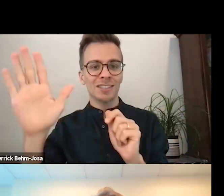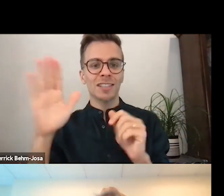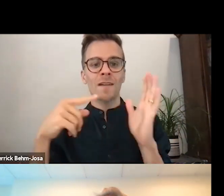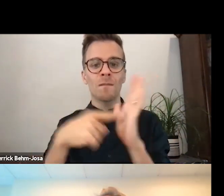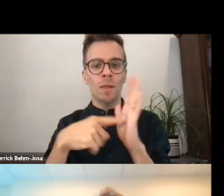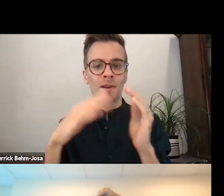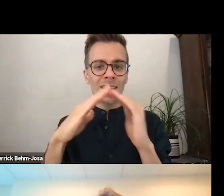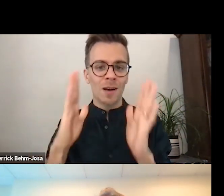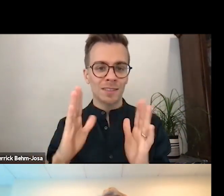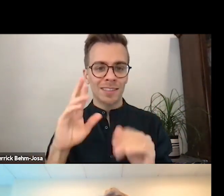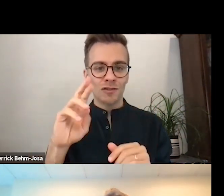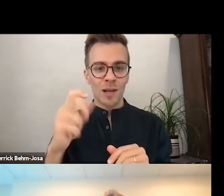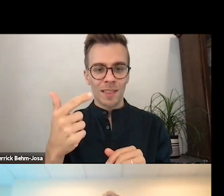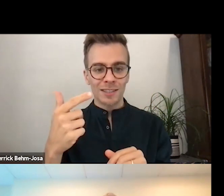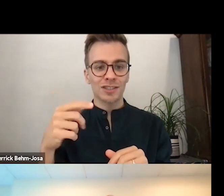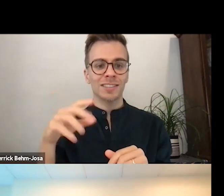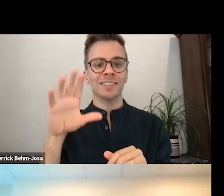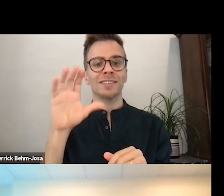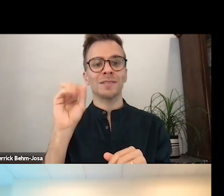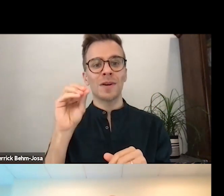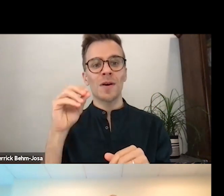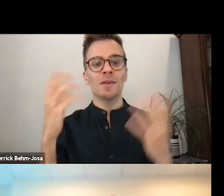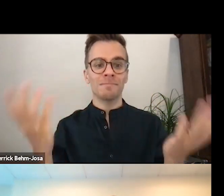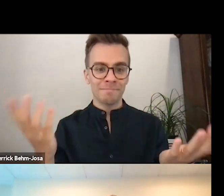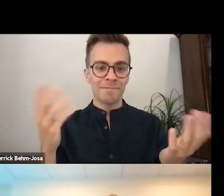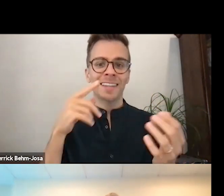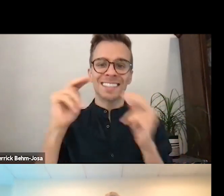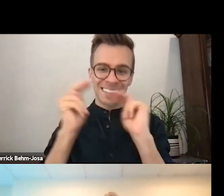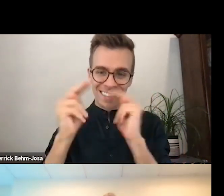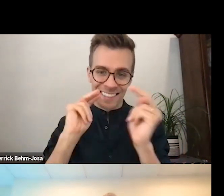But in those 2 years, D.C. also changed their affordable housing regulations.